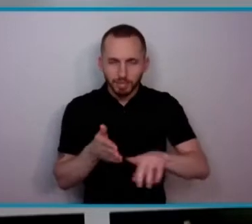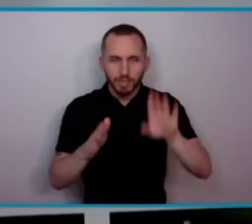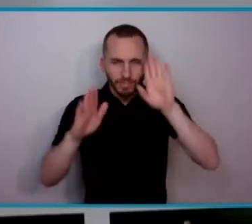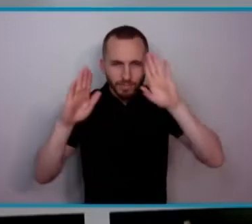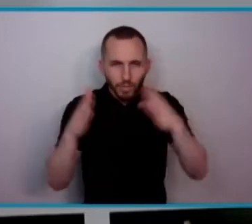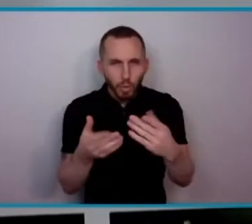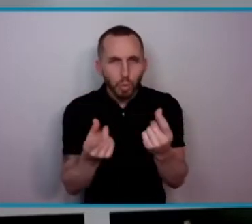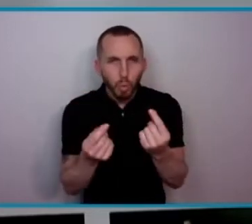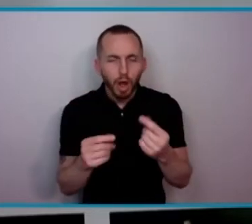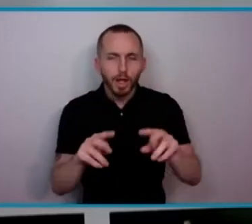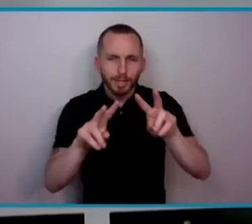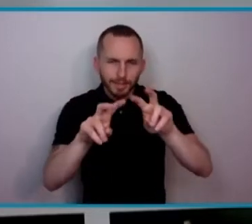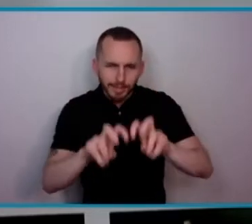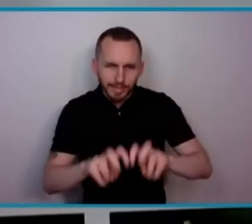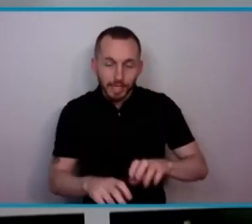therapy for chronic pain management.